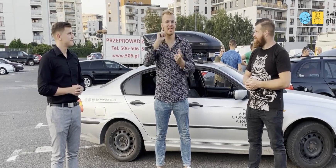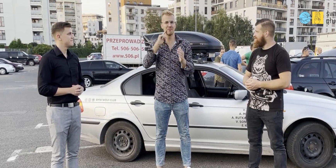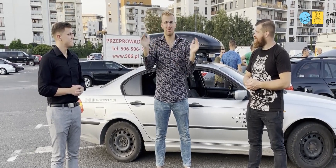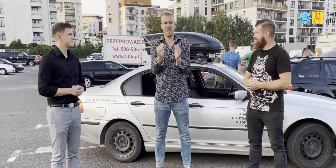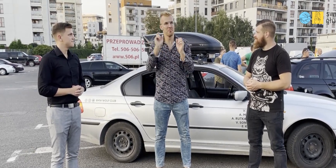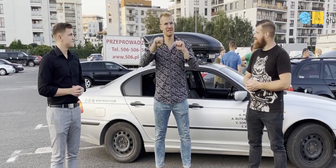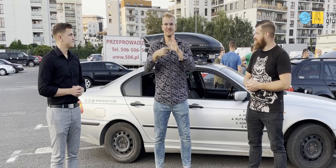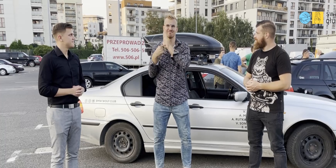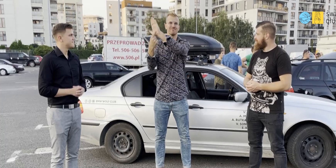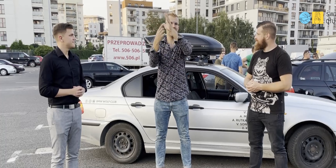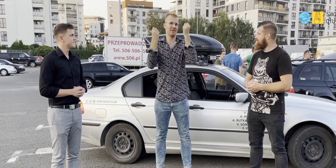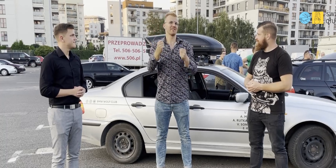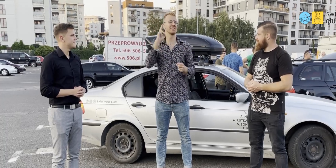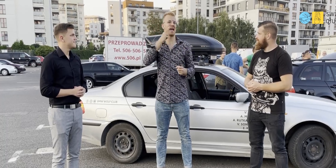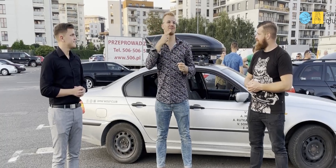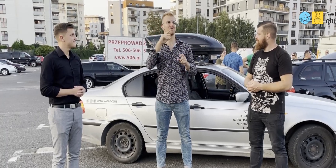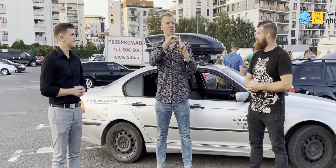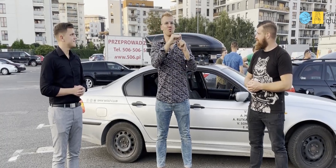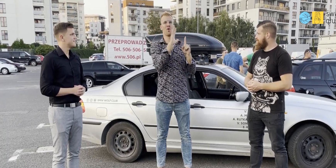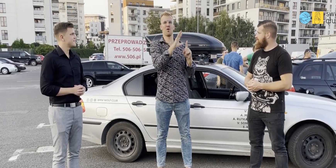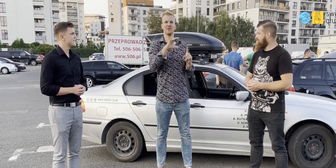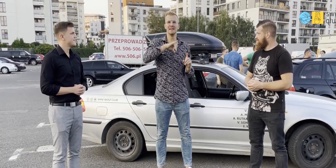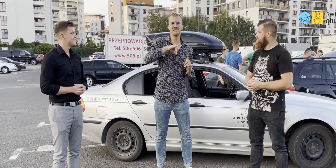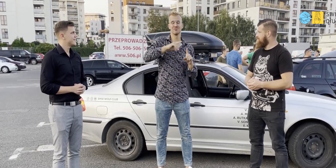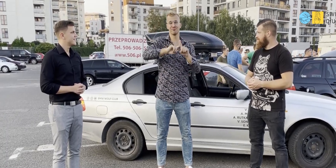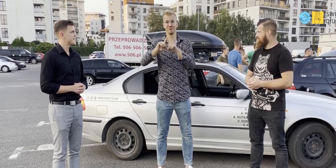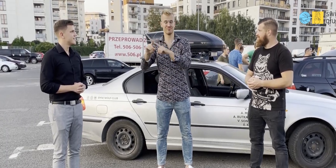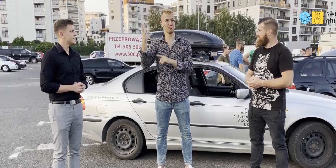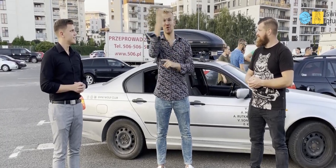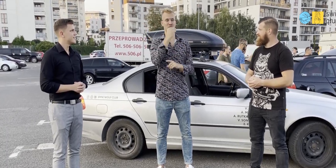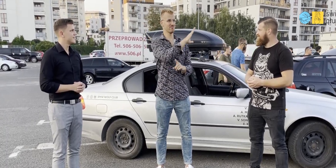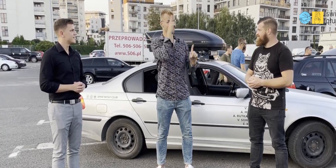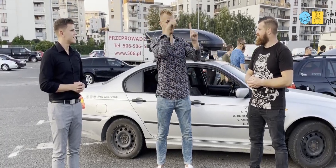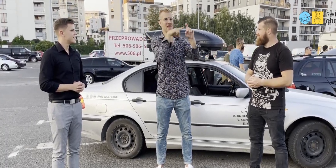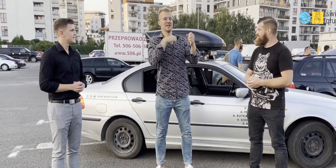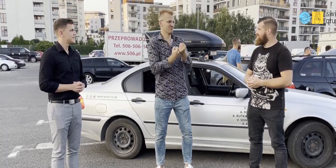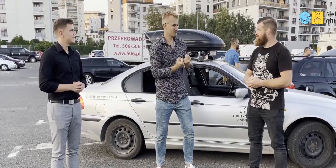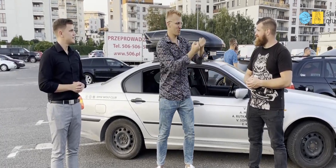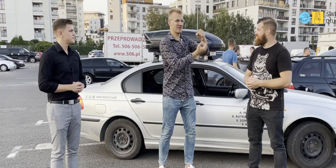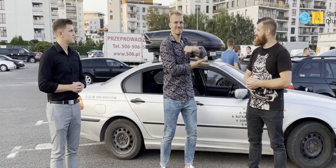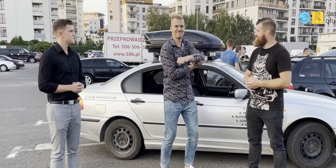The world of the deaf is small, let's show everyone the unity that prevails in us, let's show our culture...